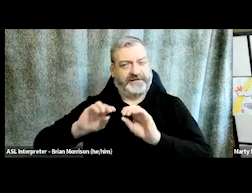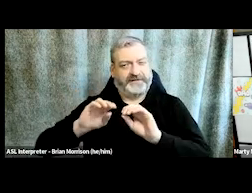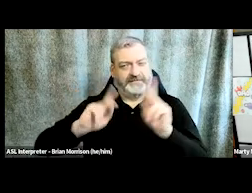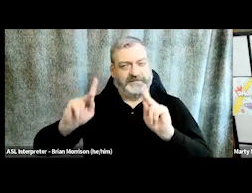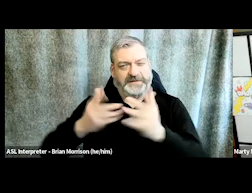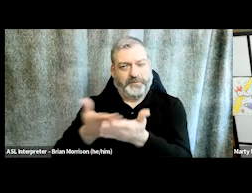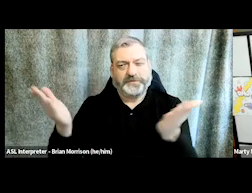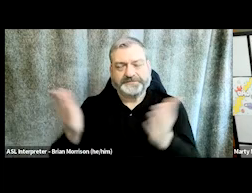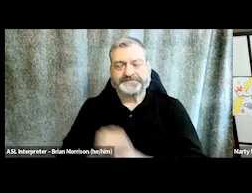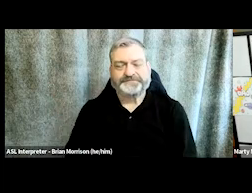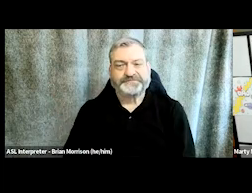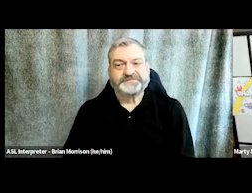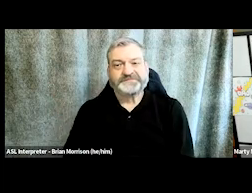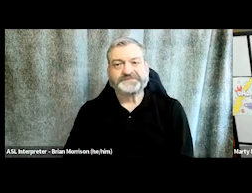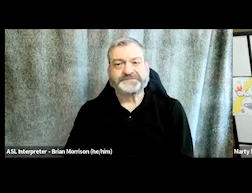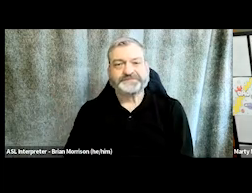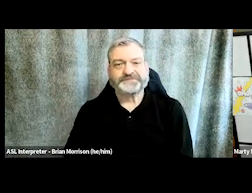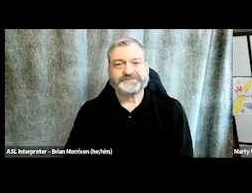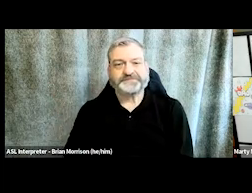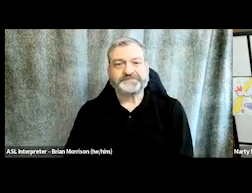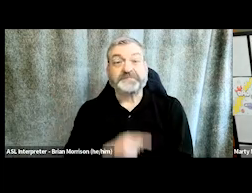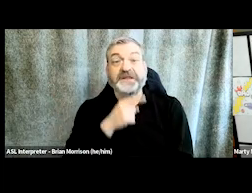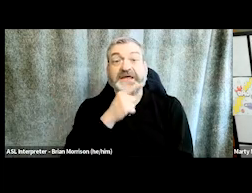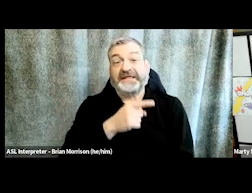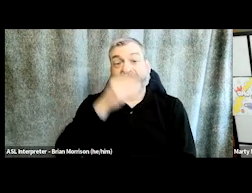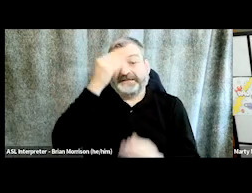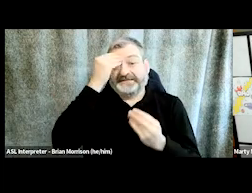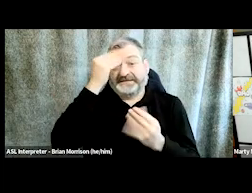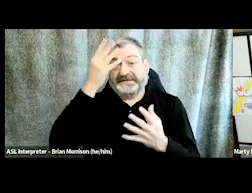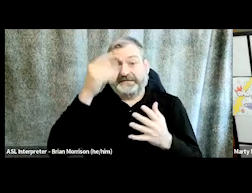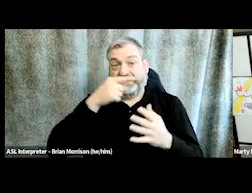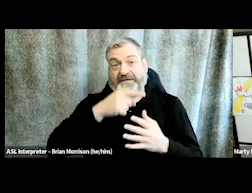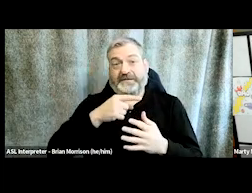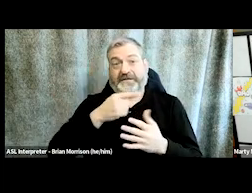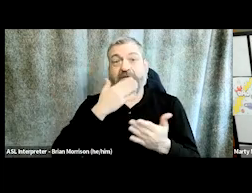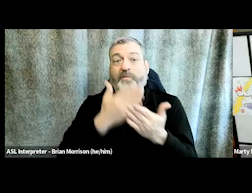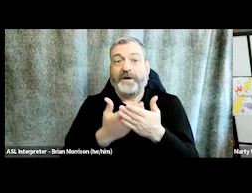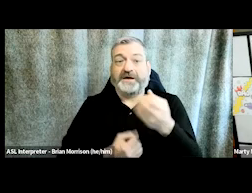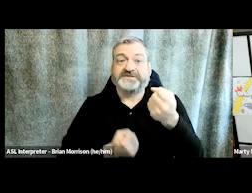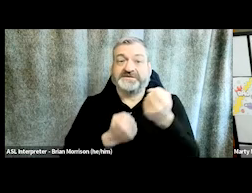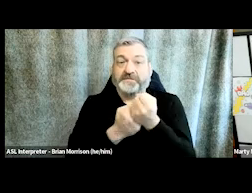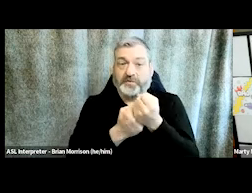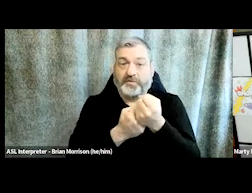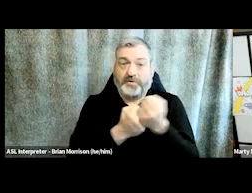This is an ethos that you see on the screen. It says well supported people, support people well.